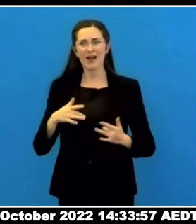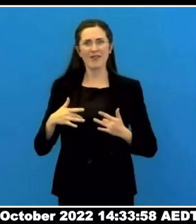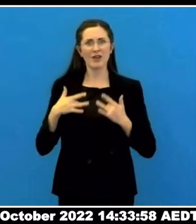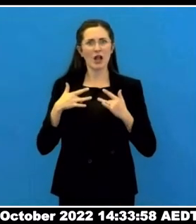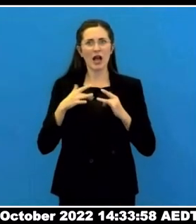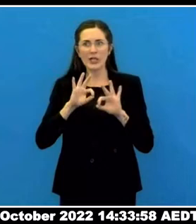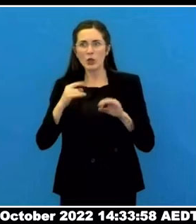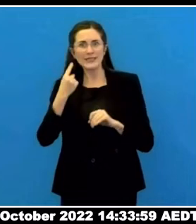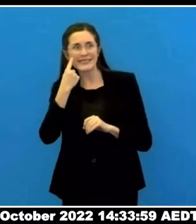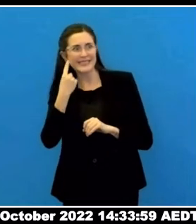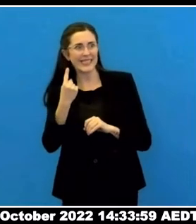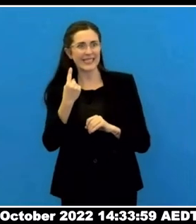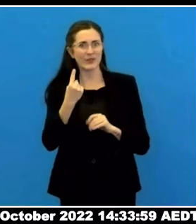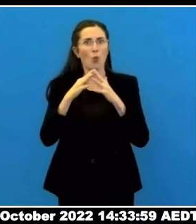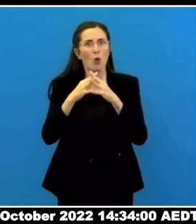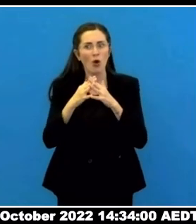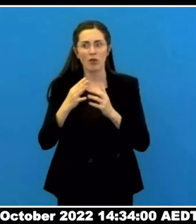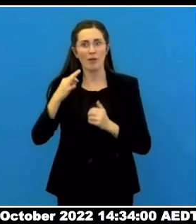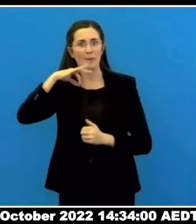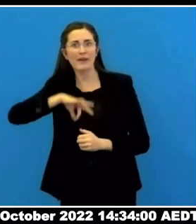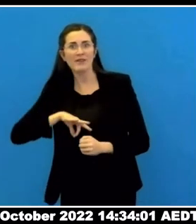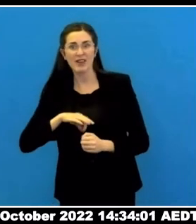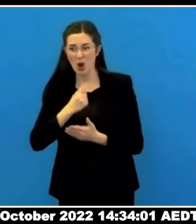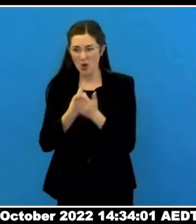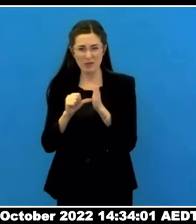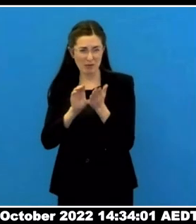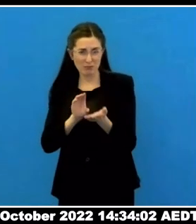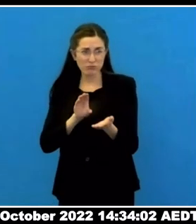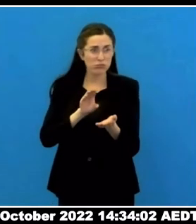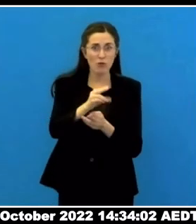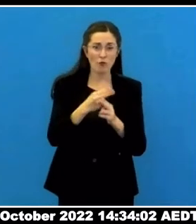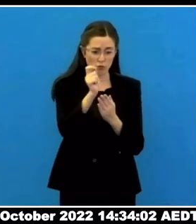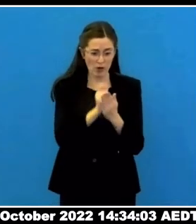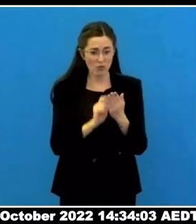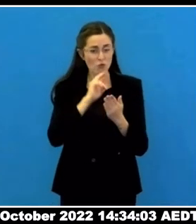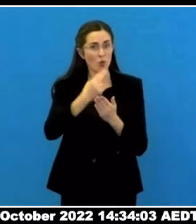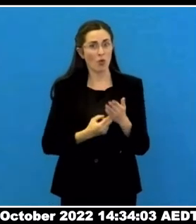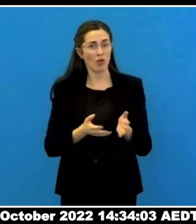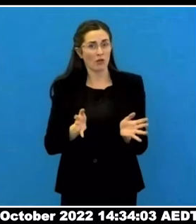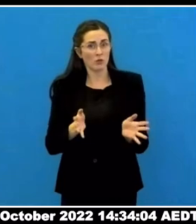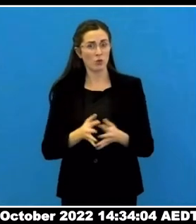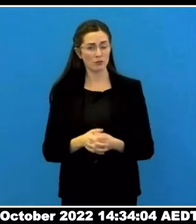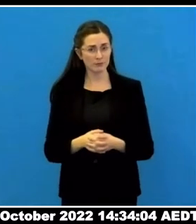Those large amounts are going into writing reports. I will continue: